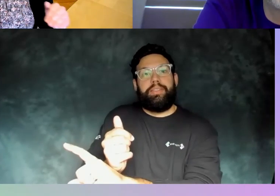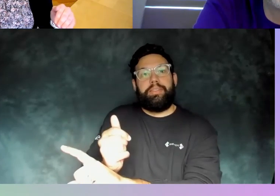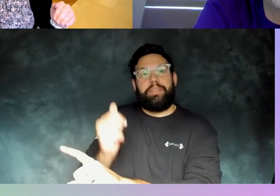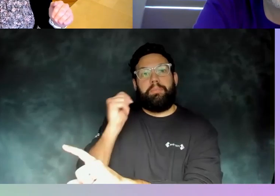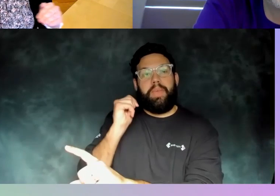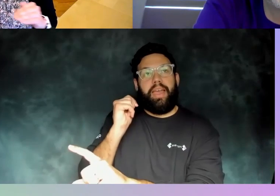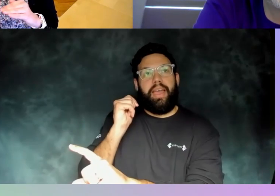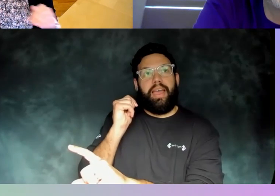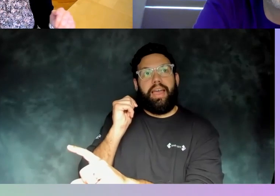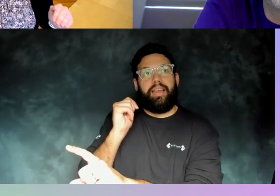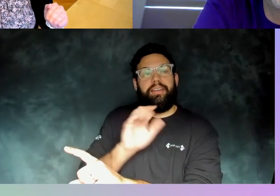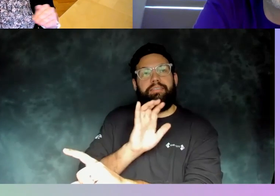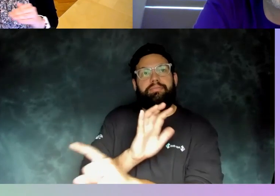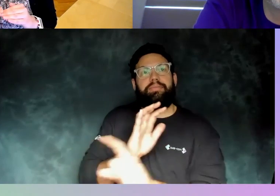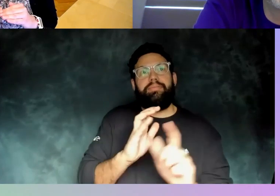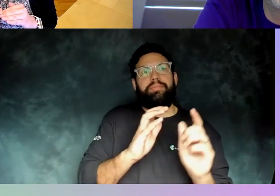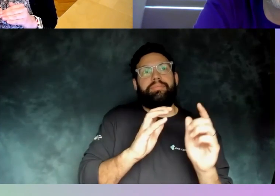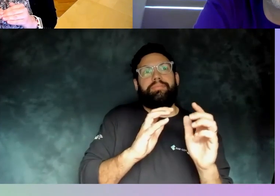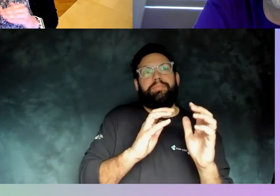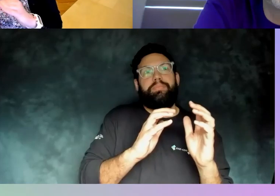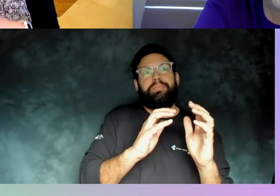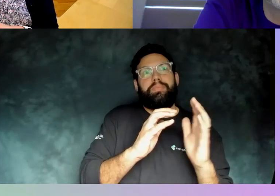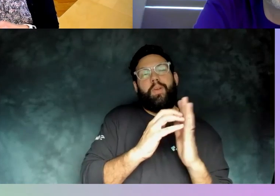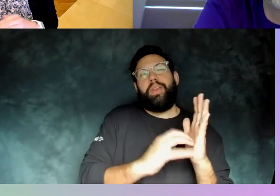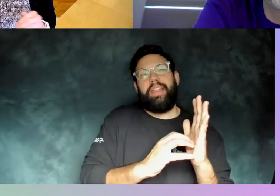never happens. We can't use that as an excuse. You have